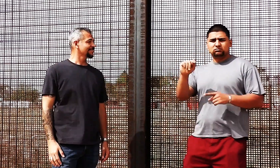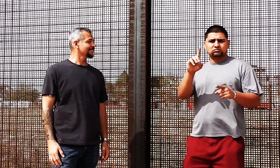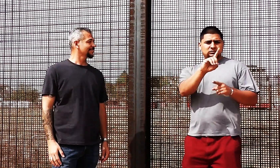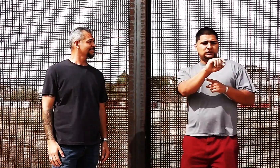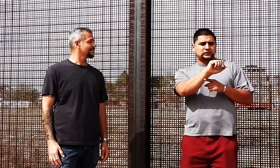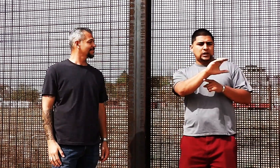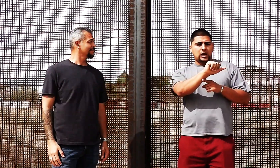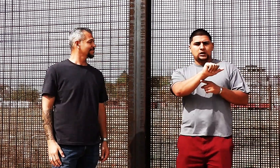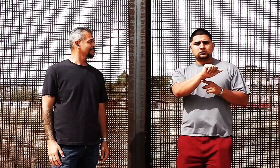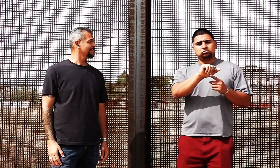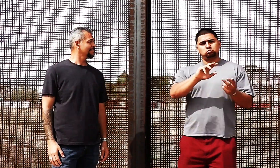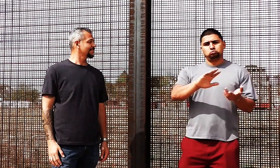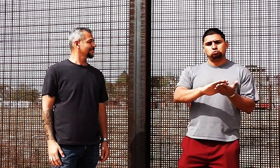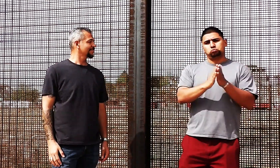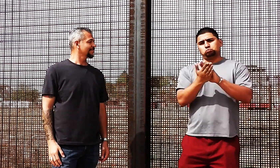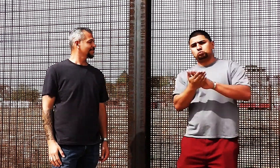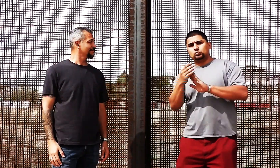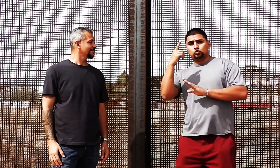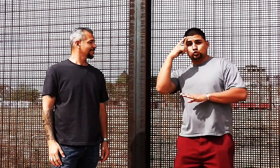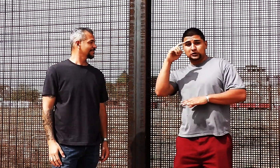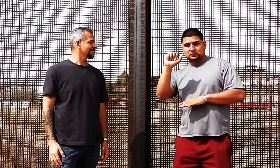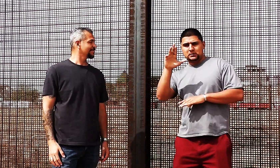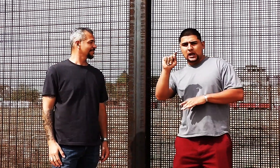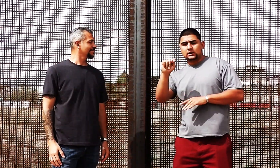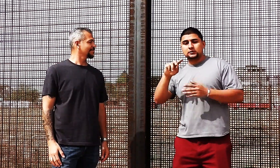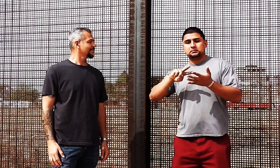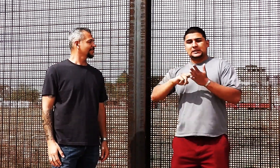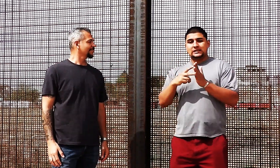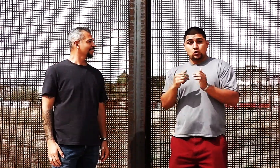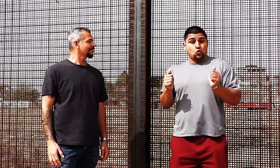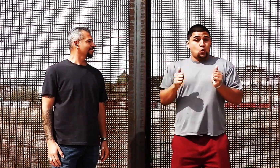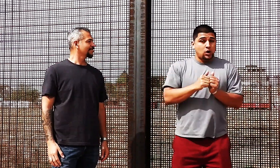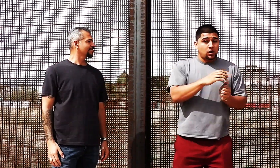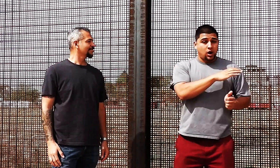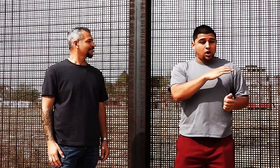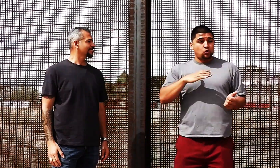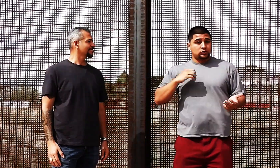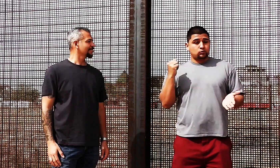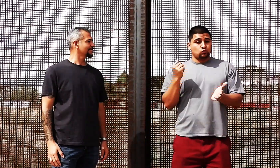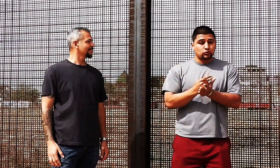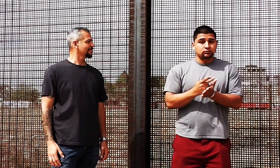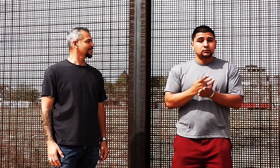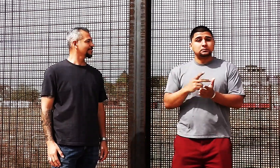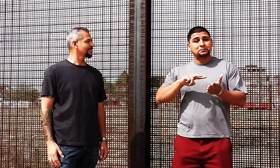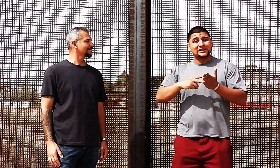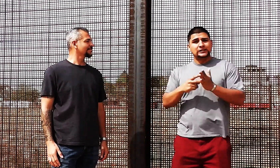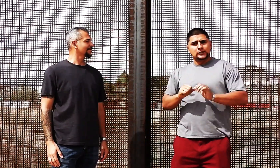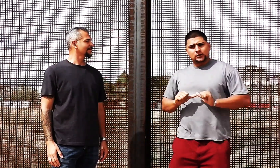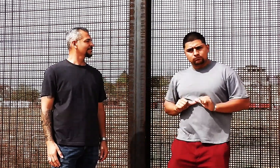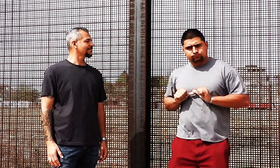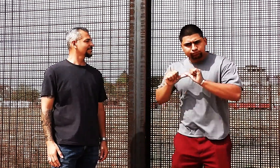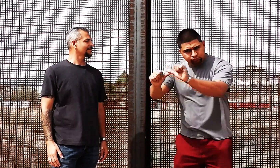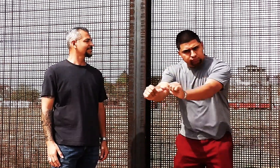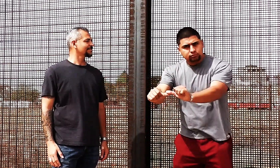Right, right. If Dream Act - DACA becomes Dream Act, that means with Congress’s approval, our DACA status will be intact.